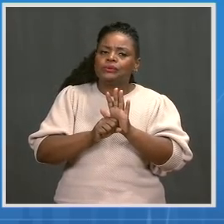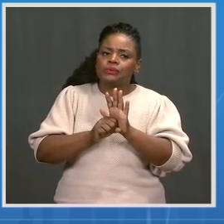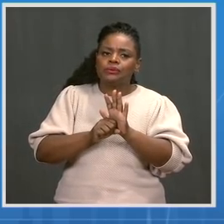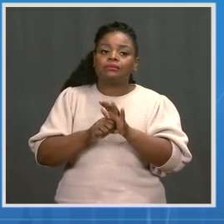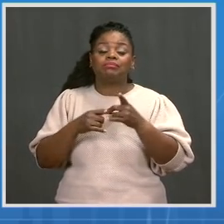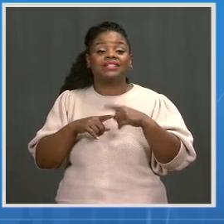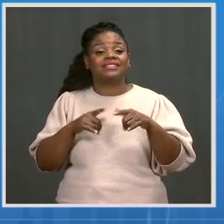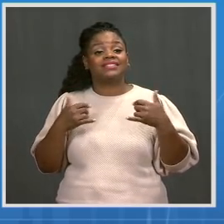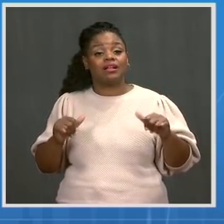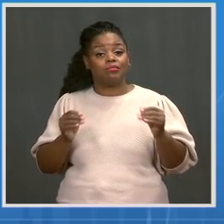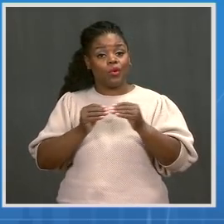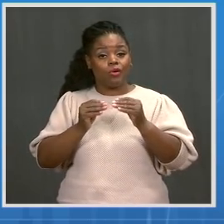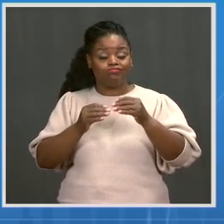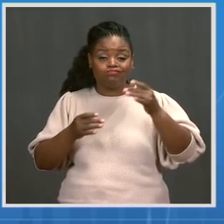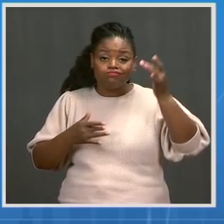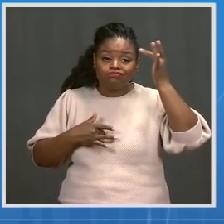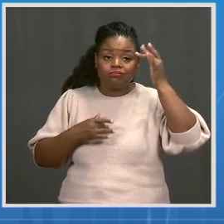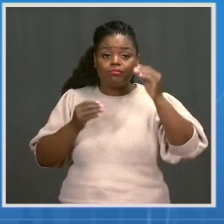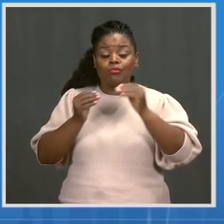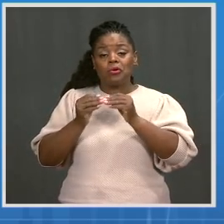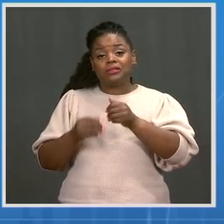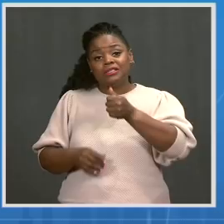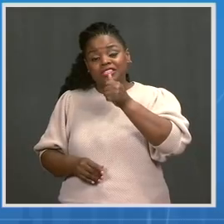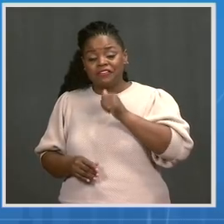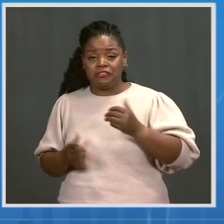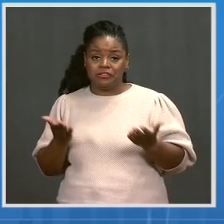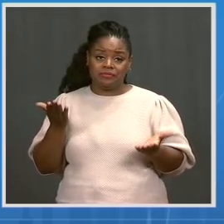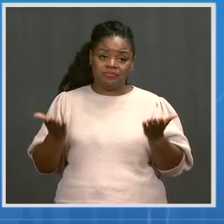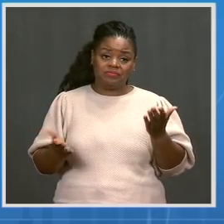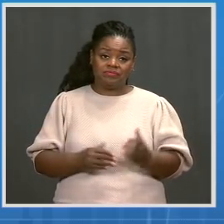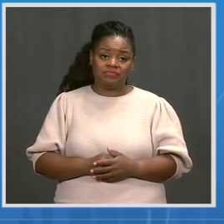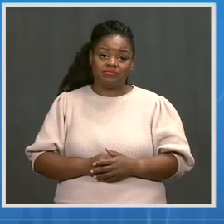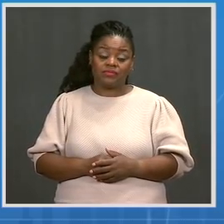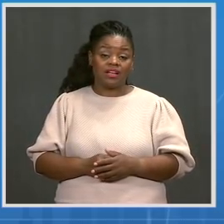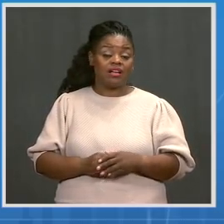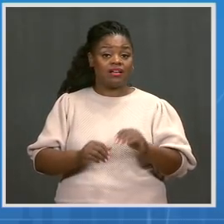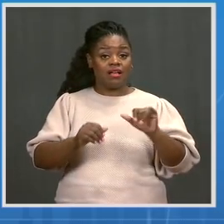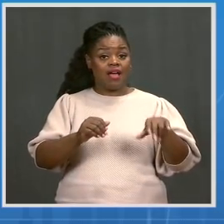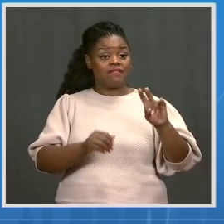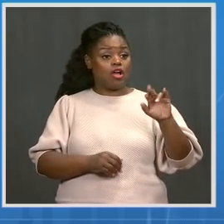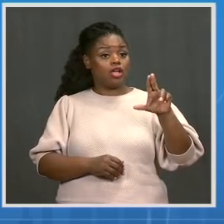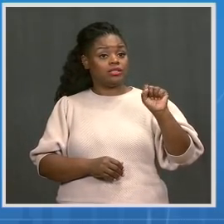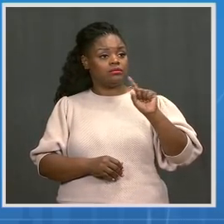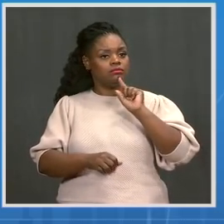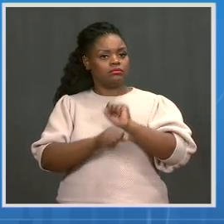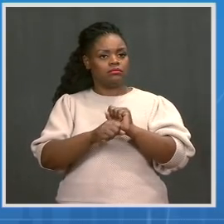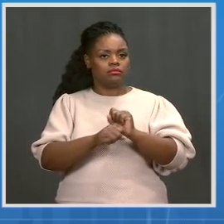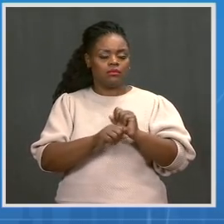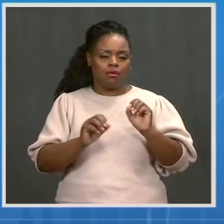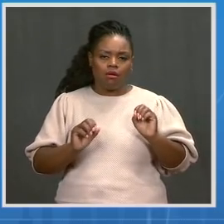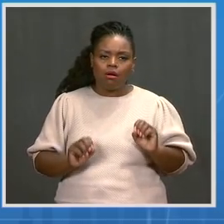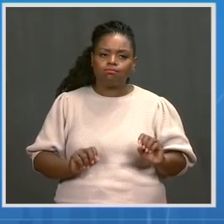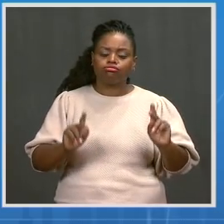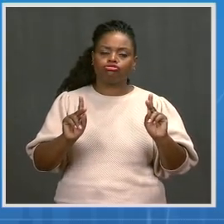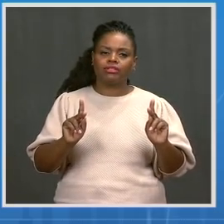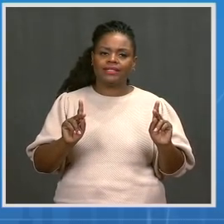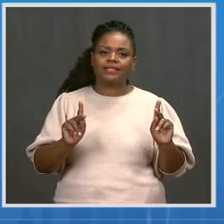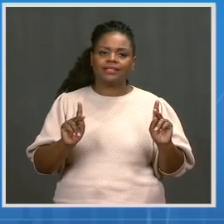As I've often said, this virus is an opportunist. As long as there are those who are not vaccinated, COVID-19 will remain a threat.